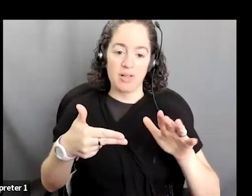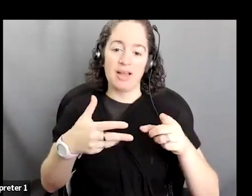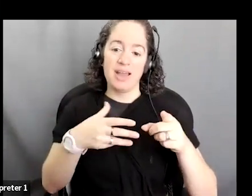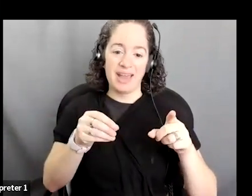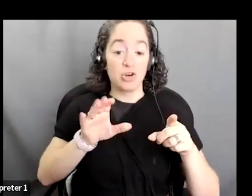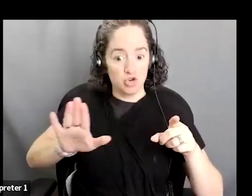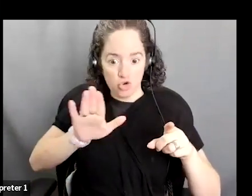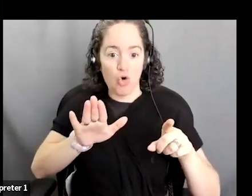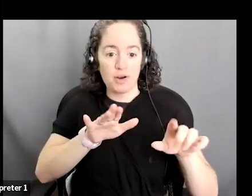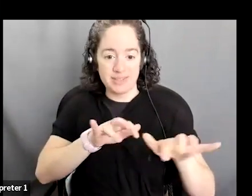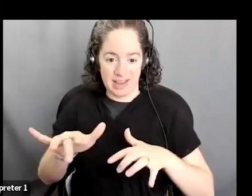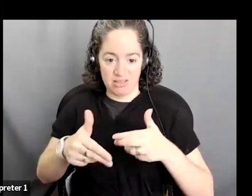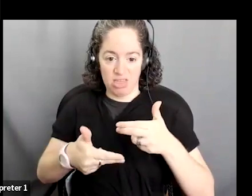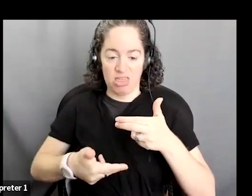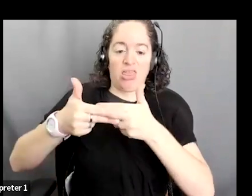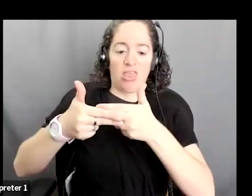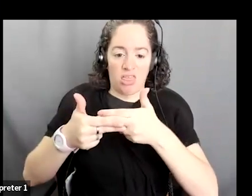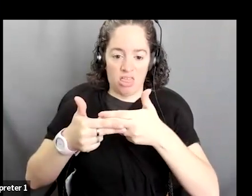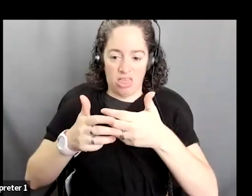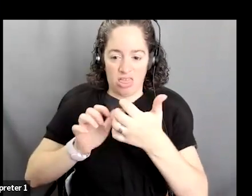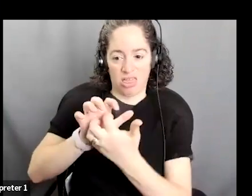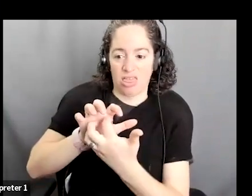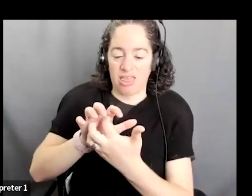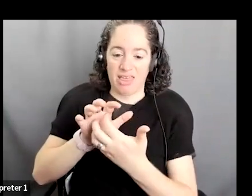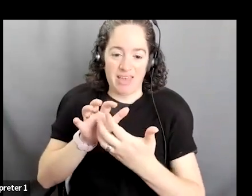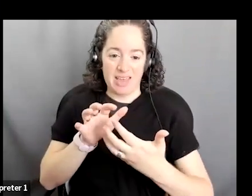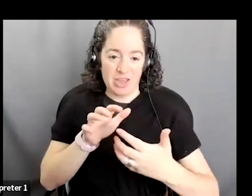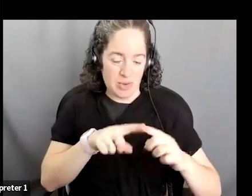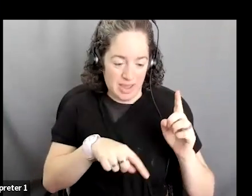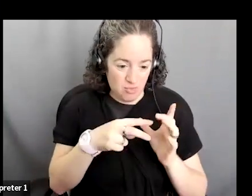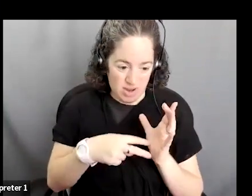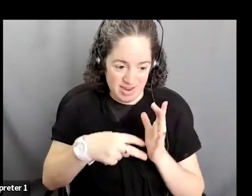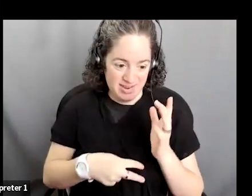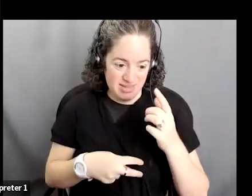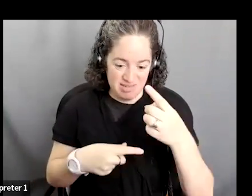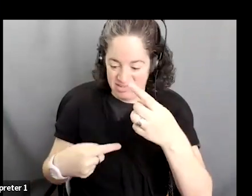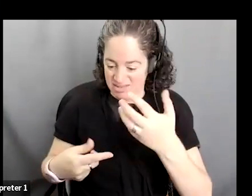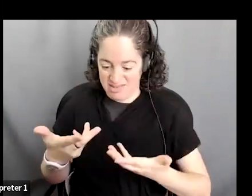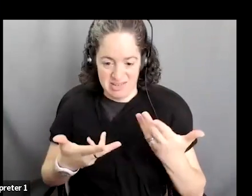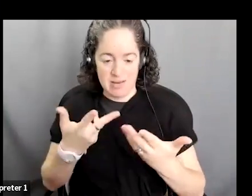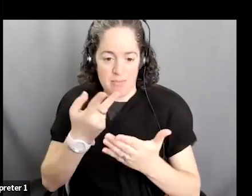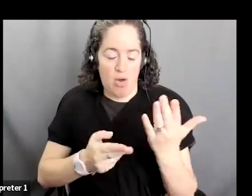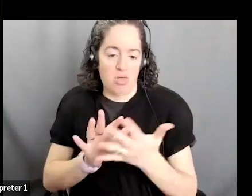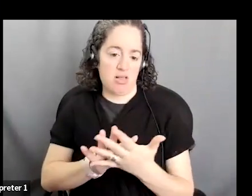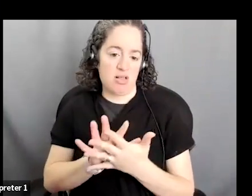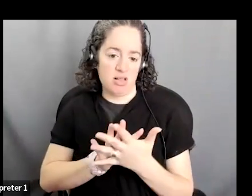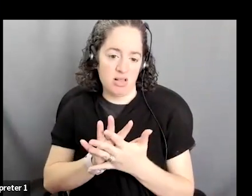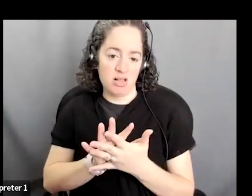Now we have literally overlapping text and you can't read either of them. Also, a lot of times when they do that push up,